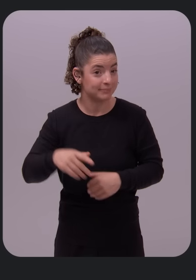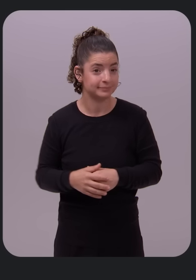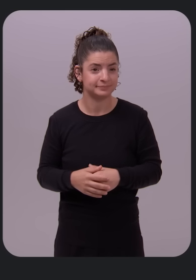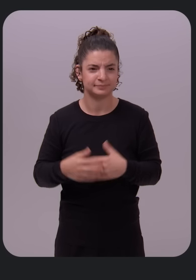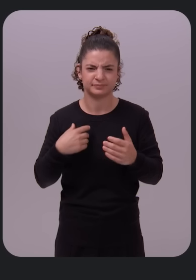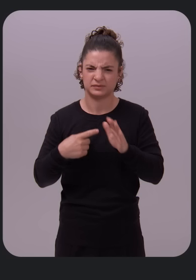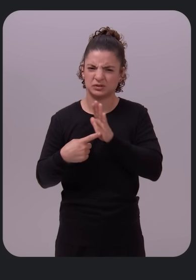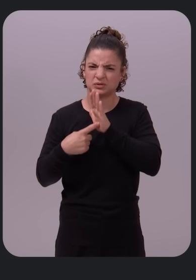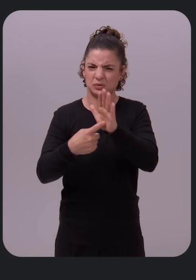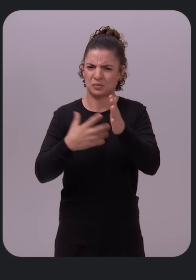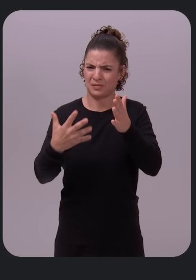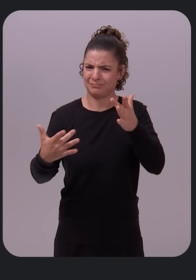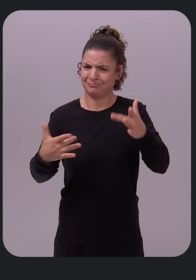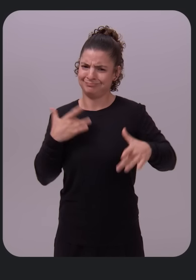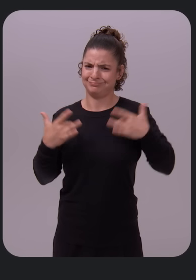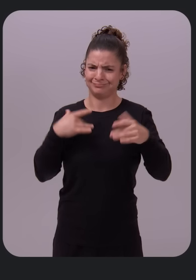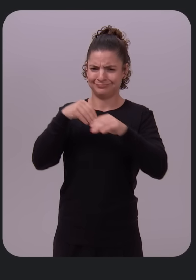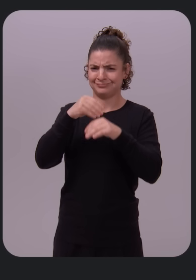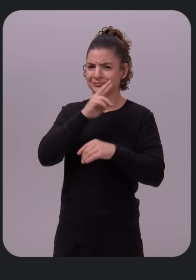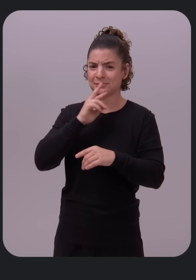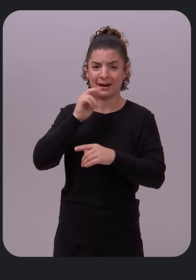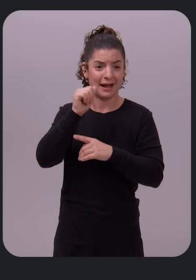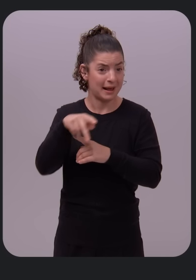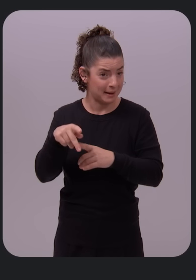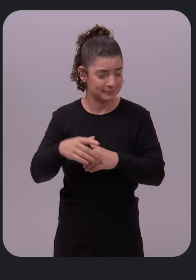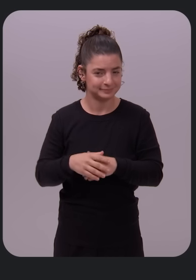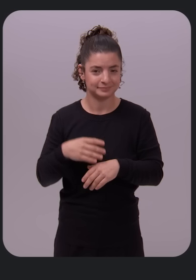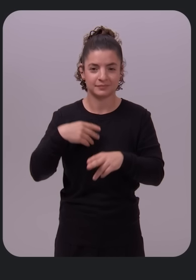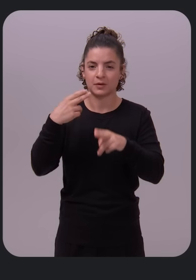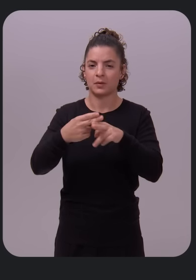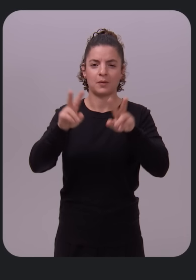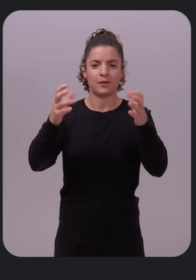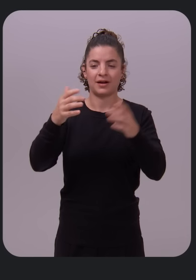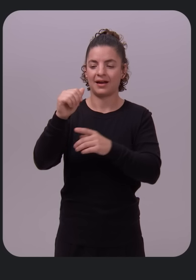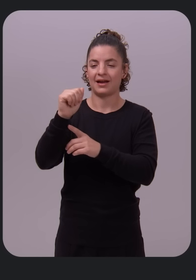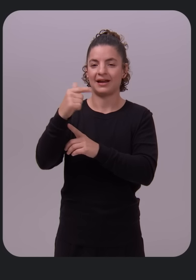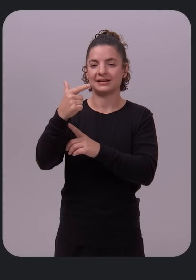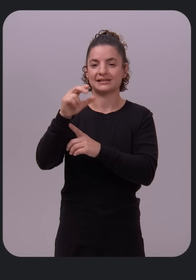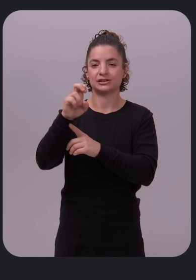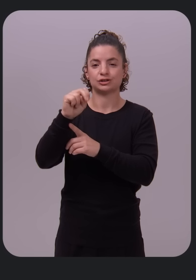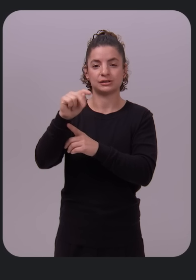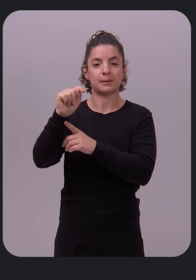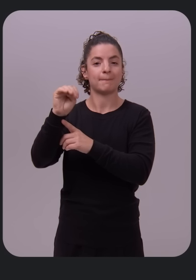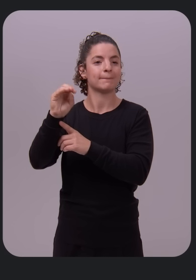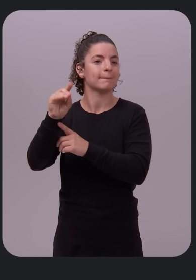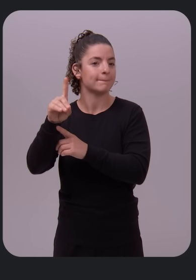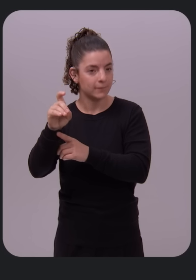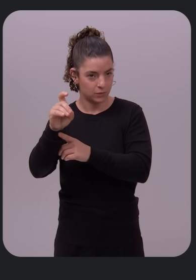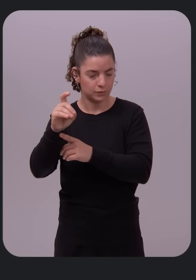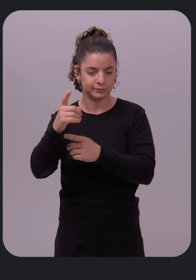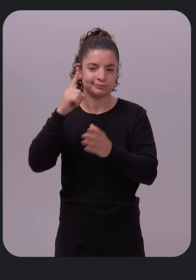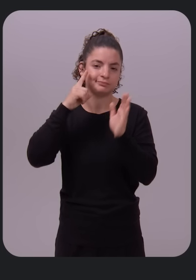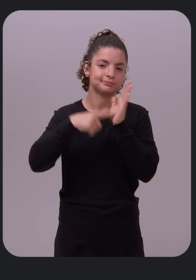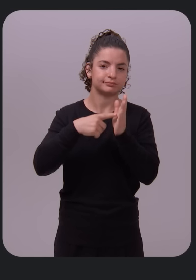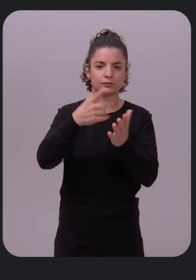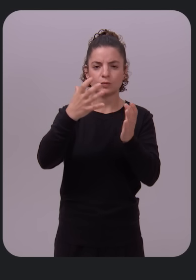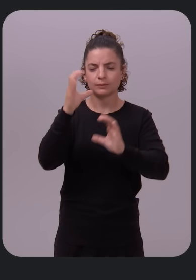Let me show you what we are excited about in the Gemini app. We call it Agent Mode. Say you want to find an apartment for you